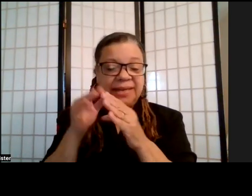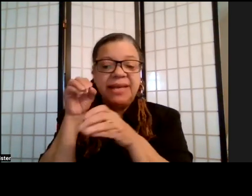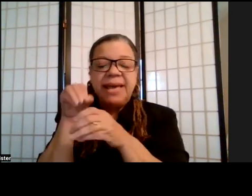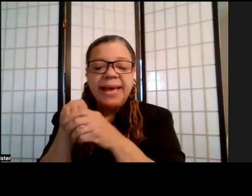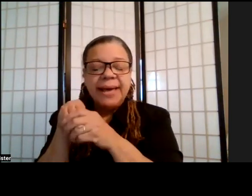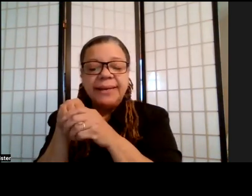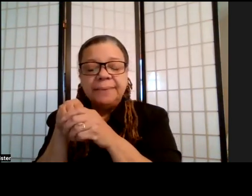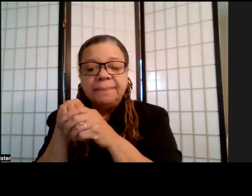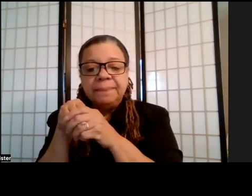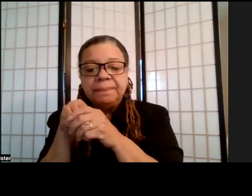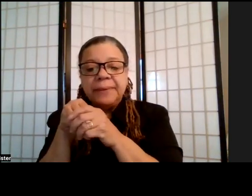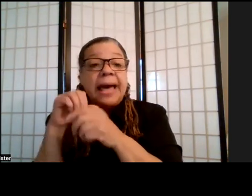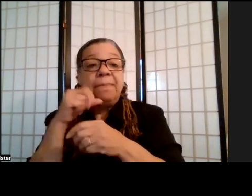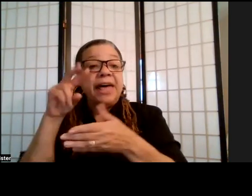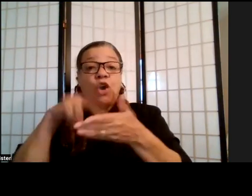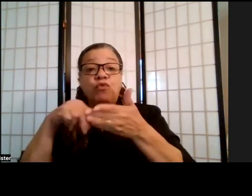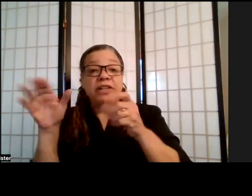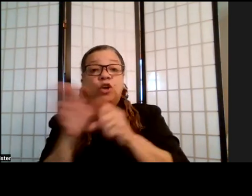I won't read the whole chapter. It's called a classless problem.